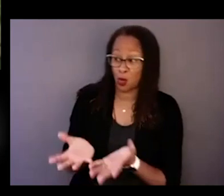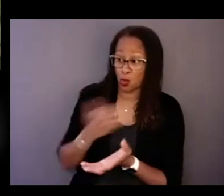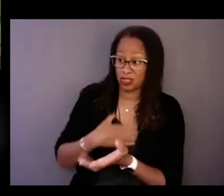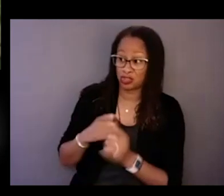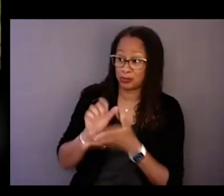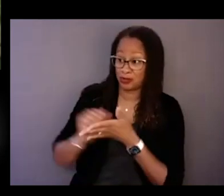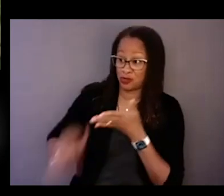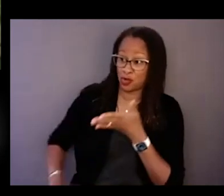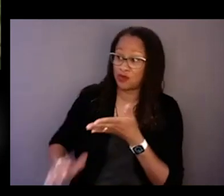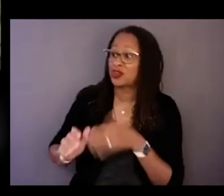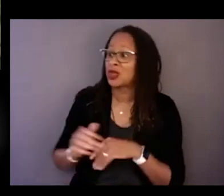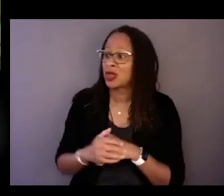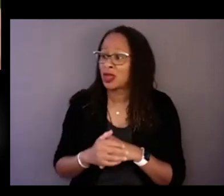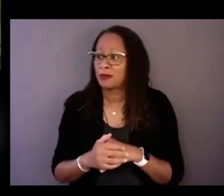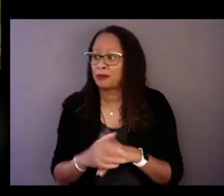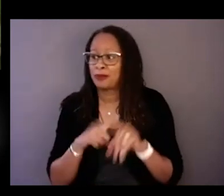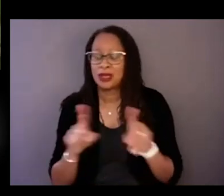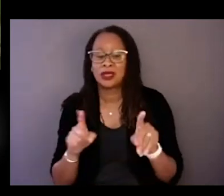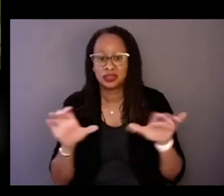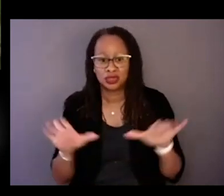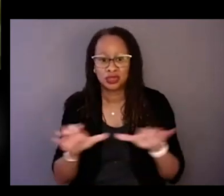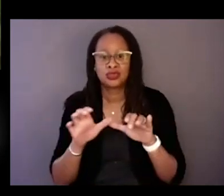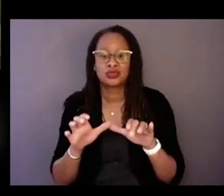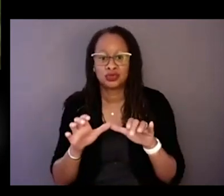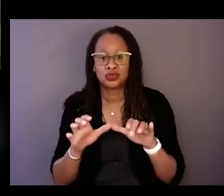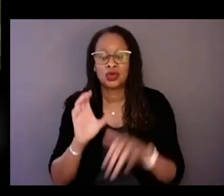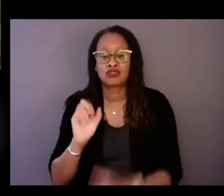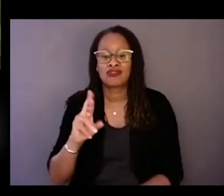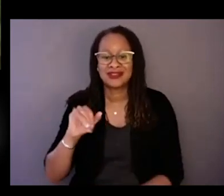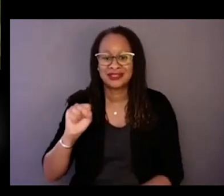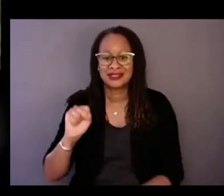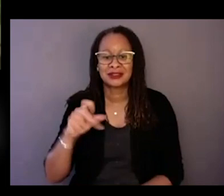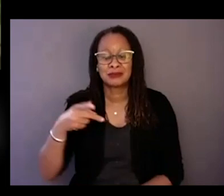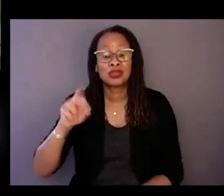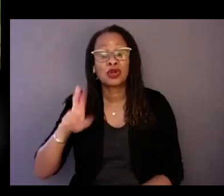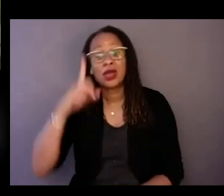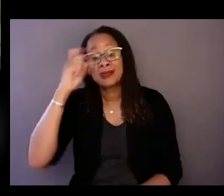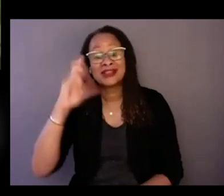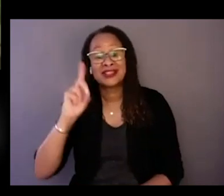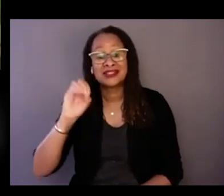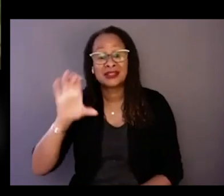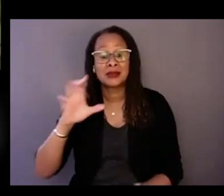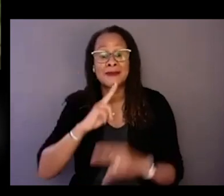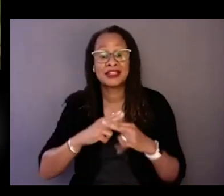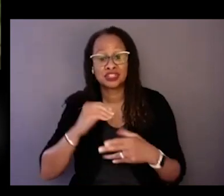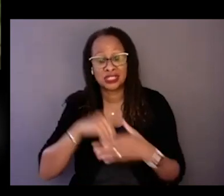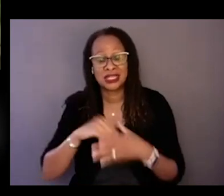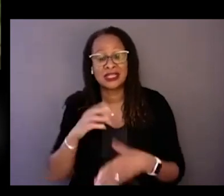but also to do crisis PR because of the documentary mentioned in name in the paperwork.